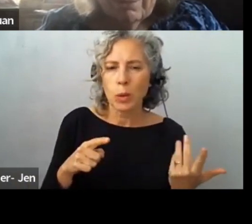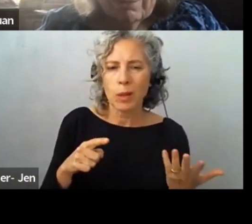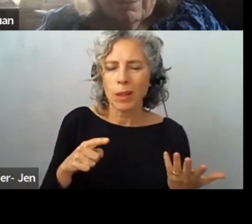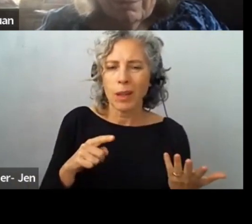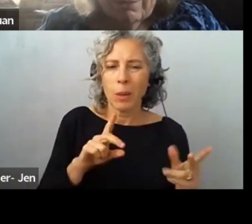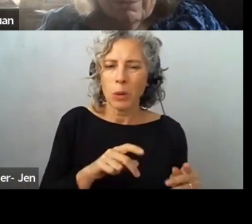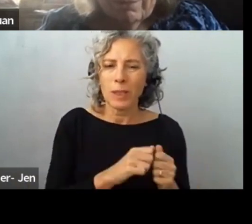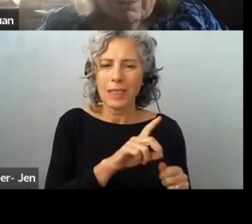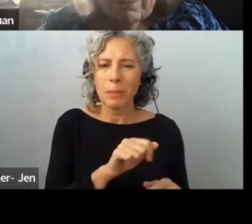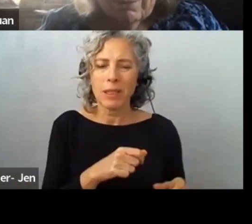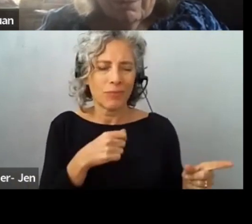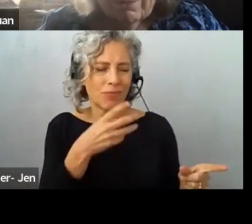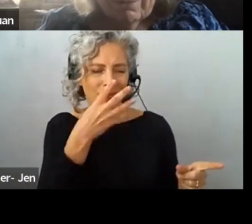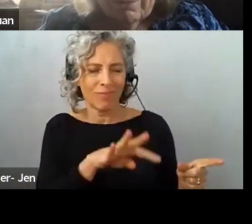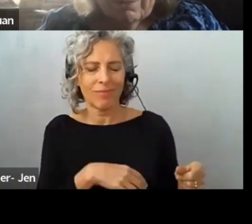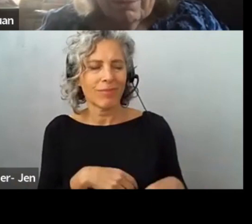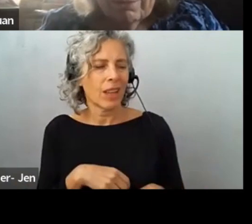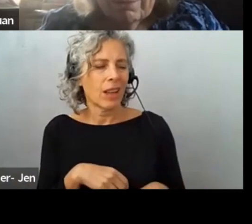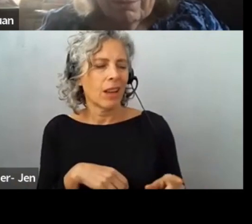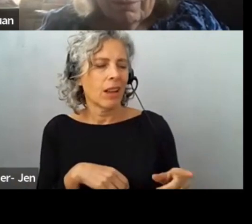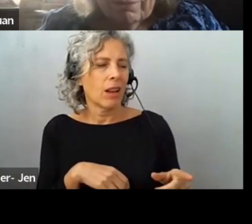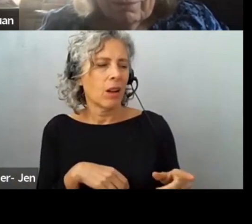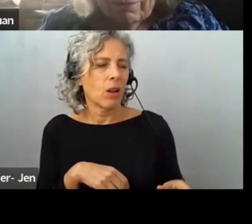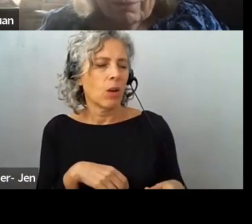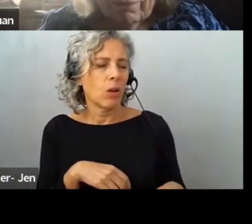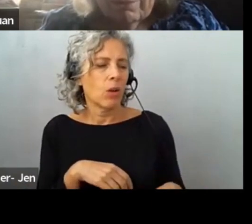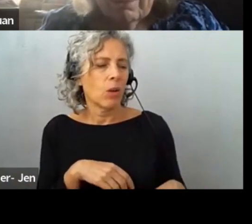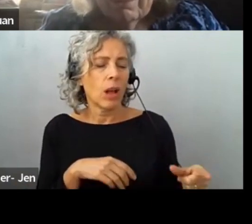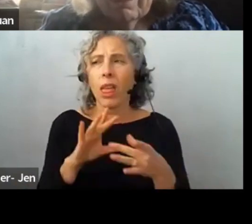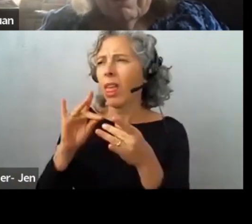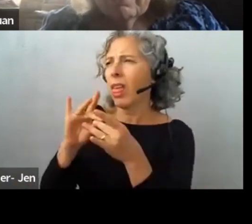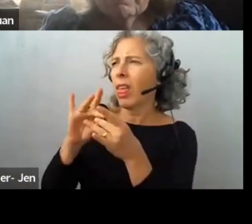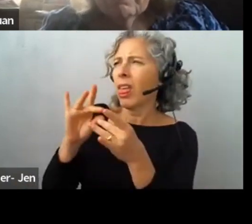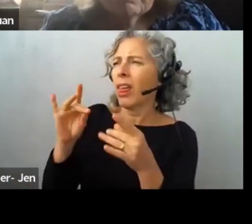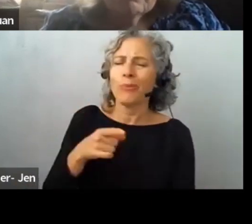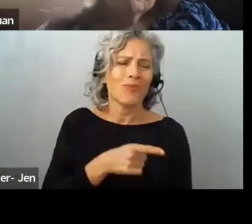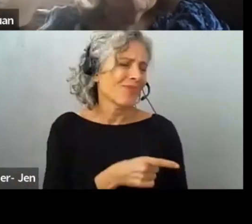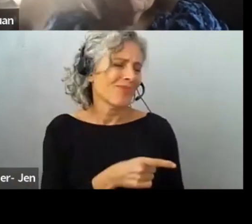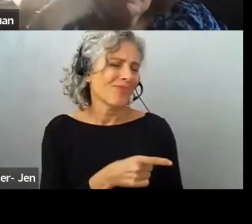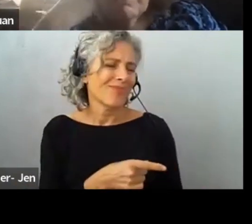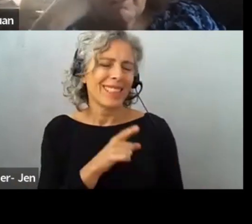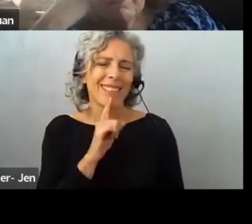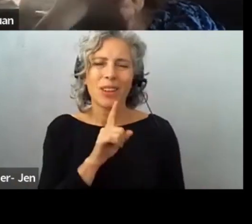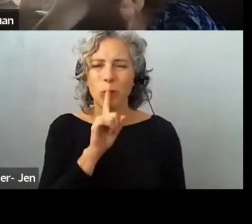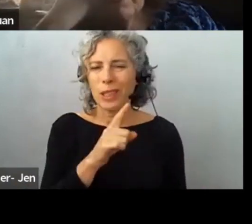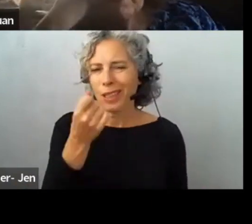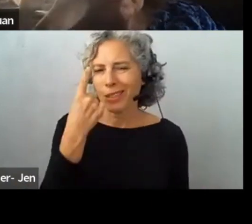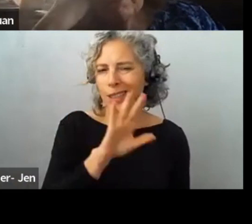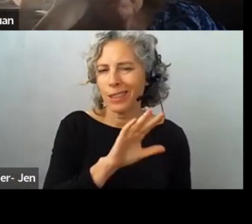Because there's this idea that if you have a disability, you're not a reliable knower of yourself or the situation in which you you're living. And